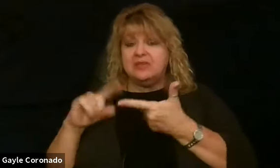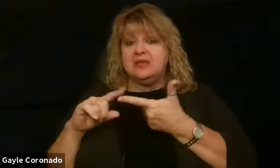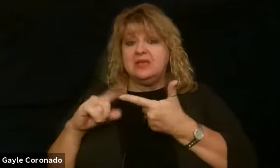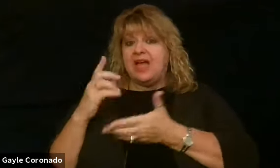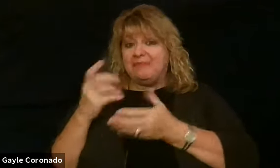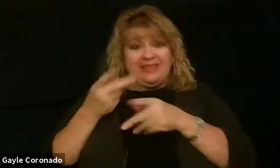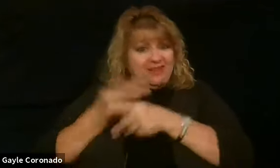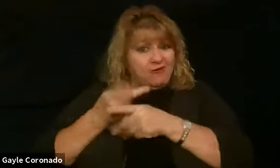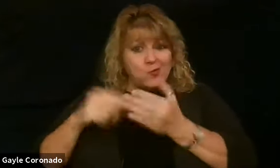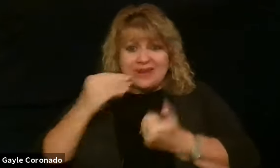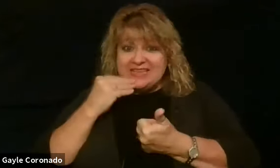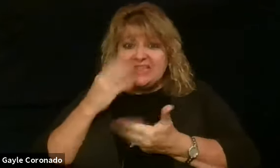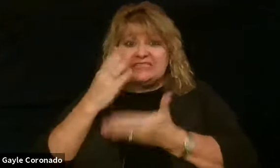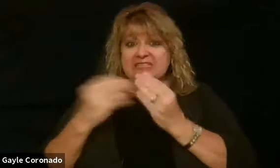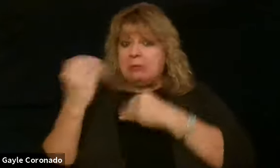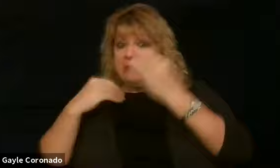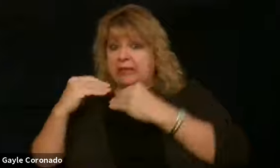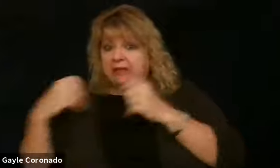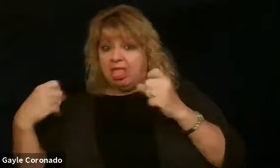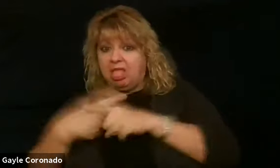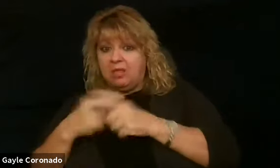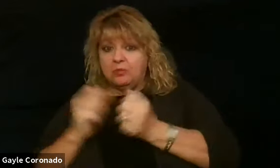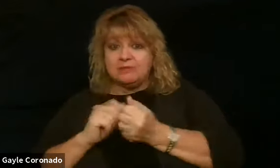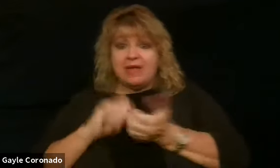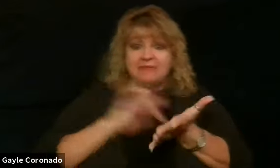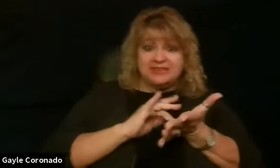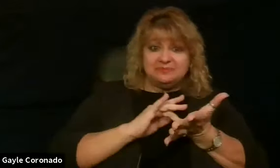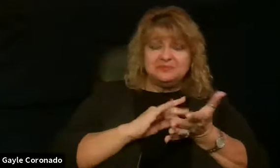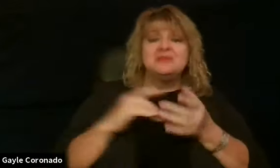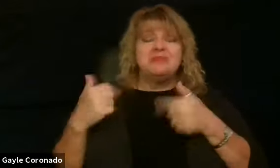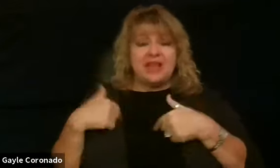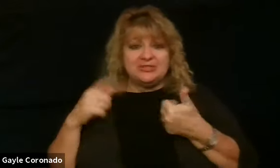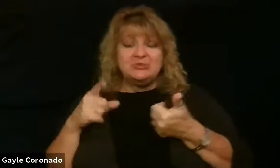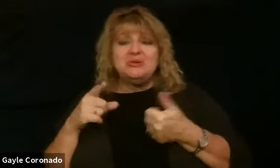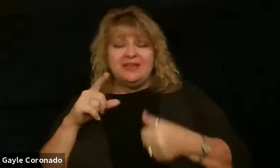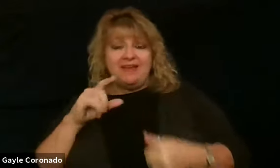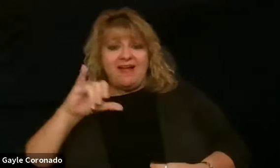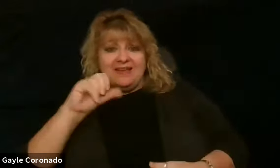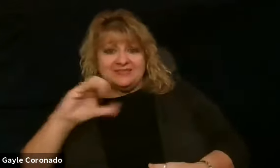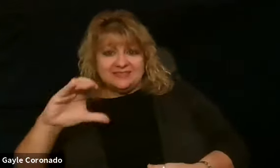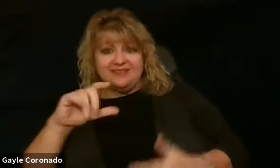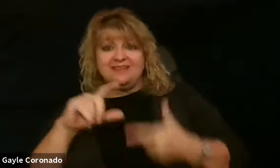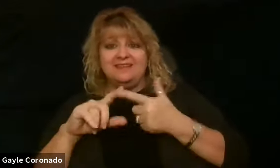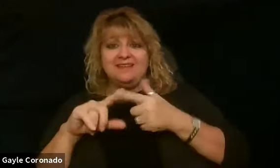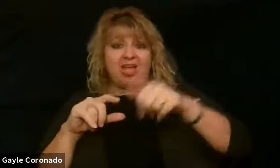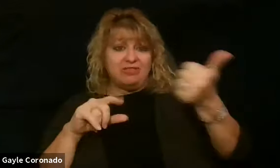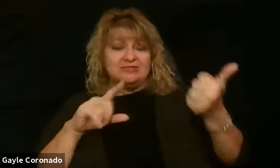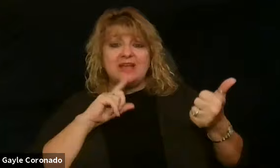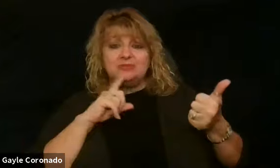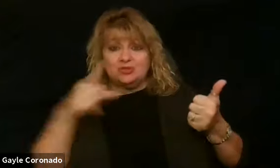But yes, I do take meds along with Isaac and probably a few others.